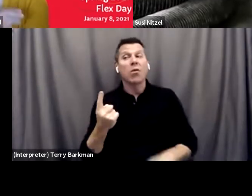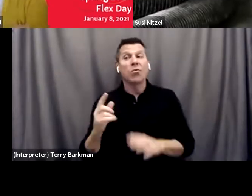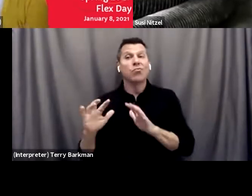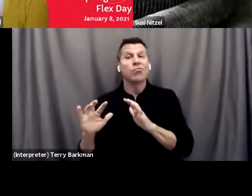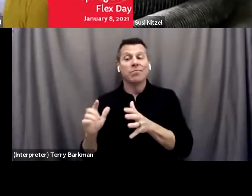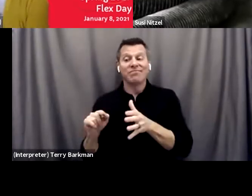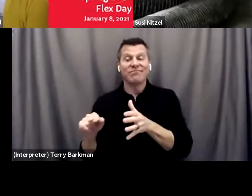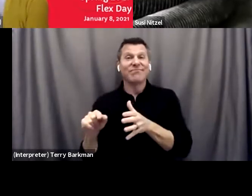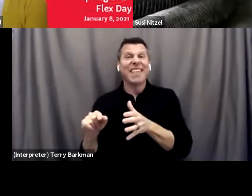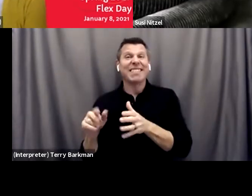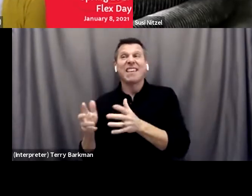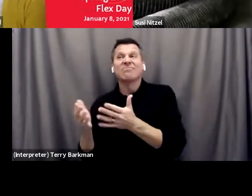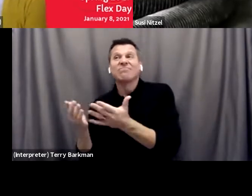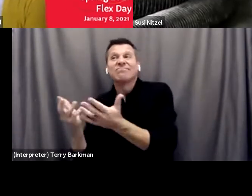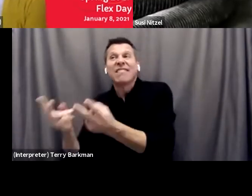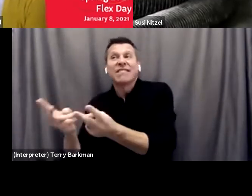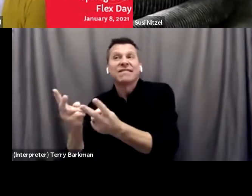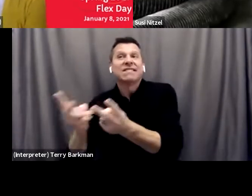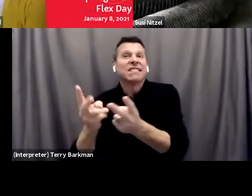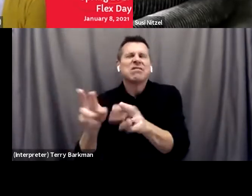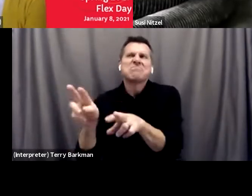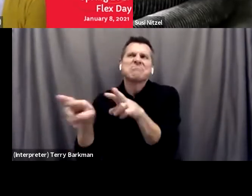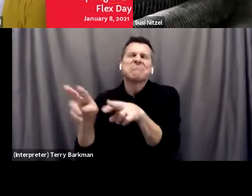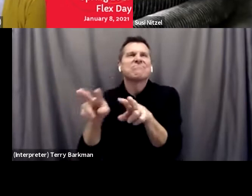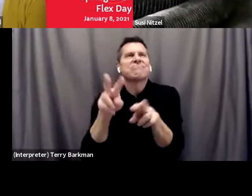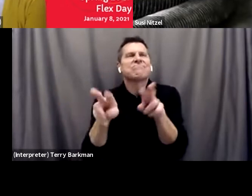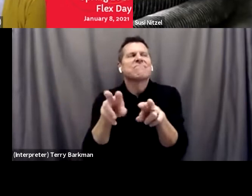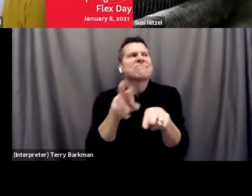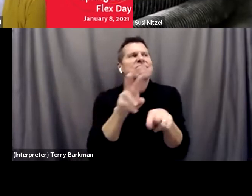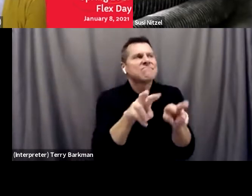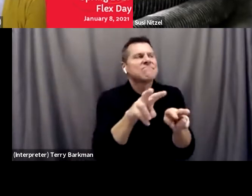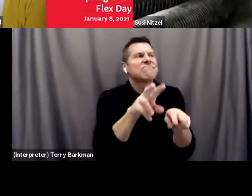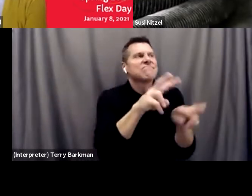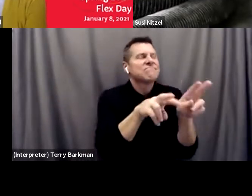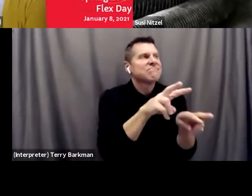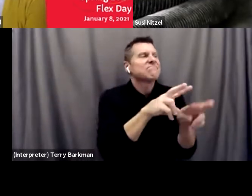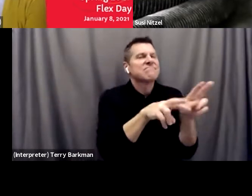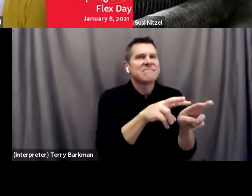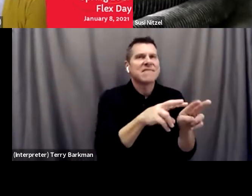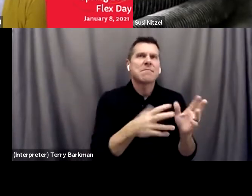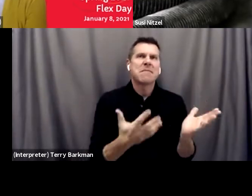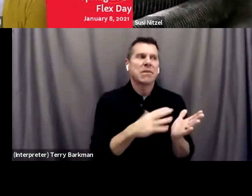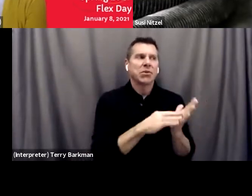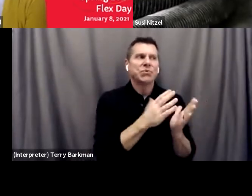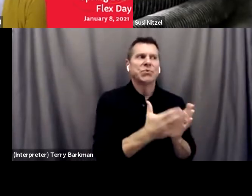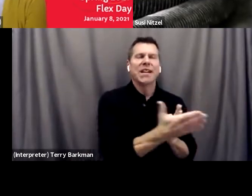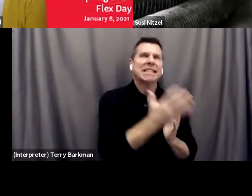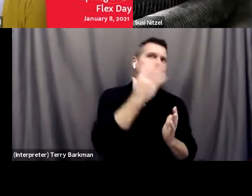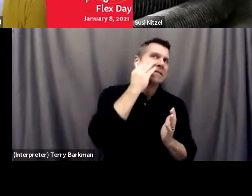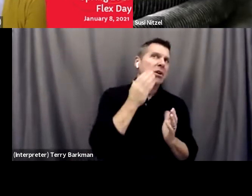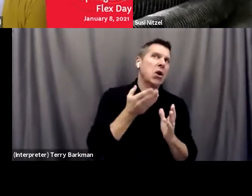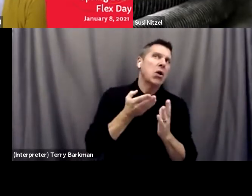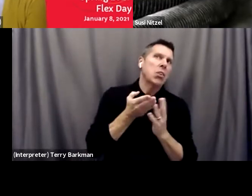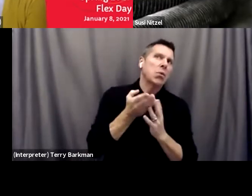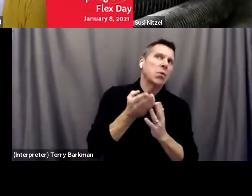around and thought about the ways that a student might experience their path through our college, especially when they're, you